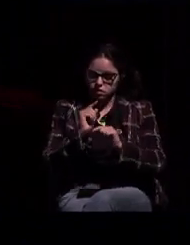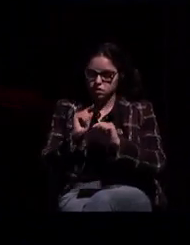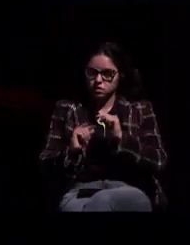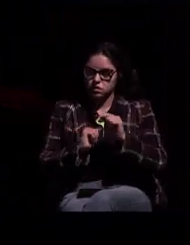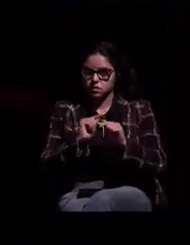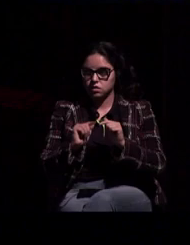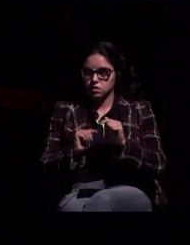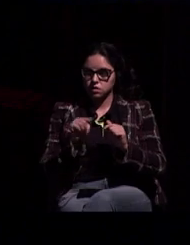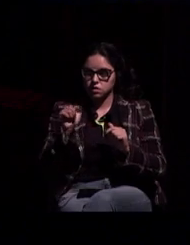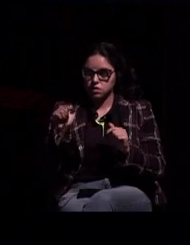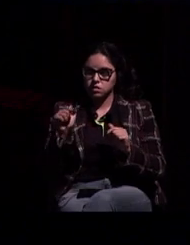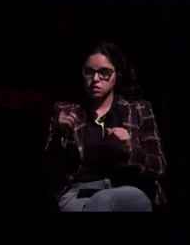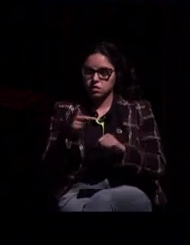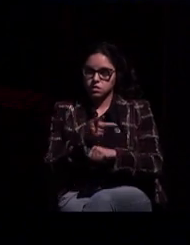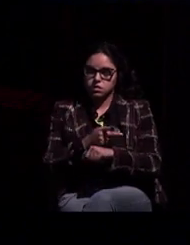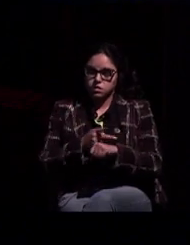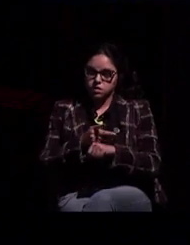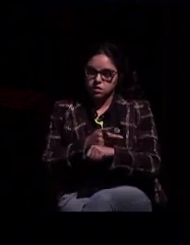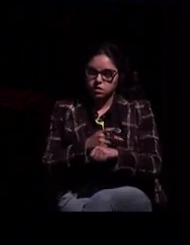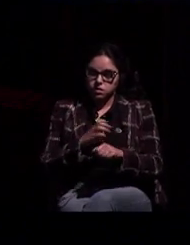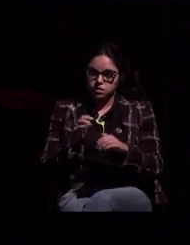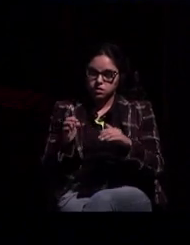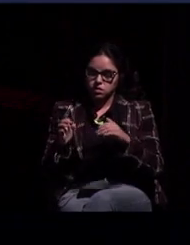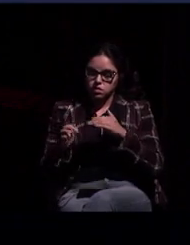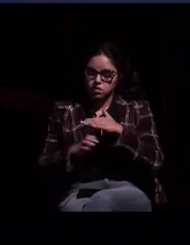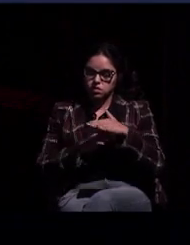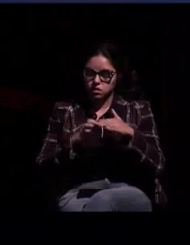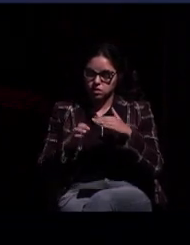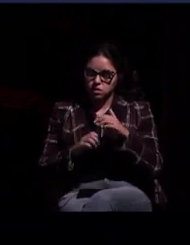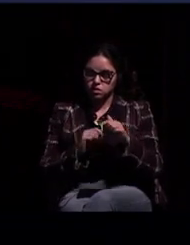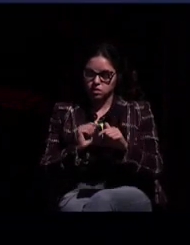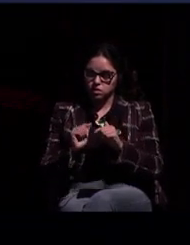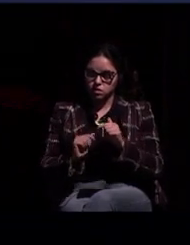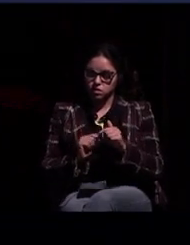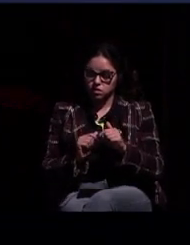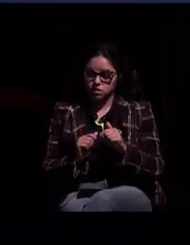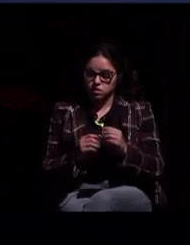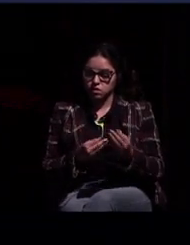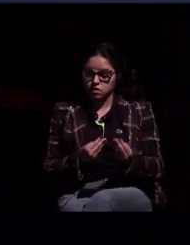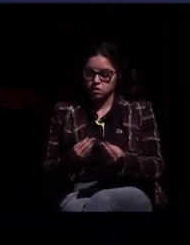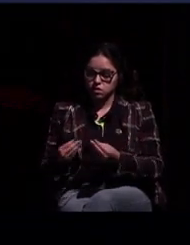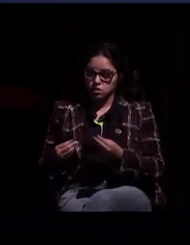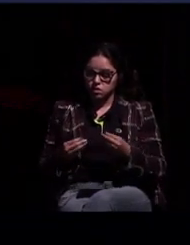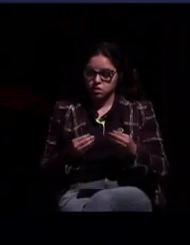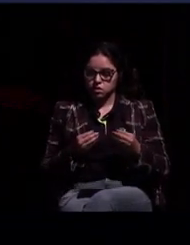if many people are looking for jobs there, the pressure will reduce salaries.